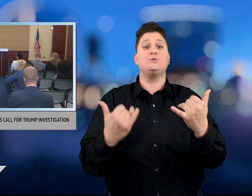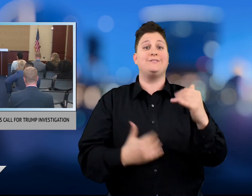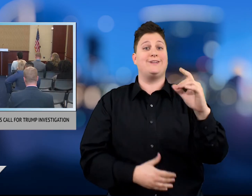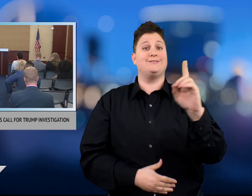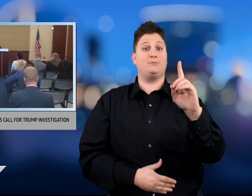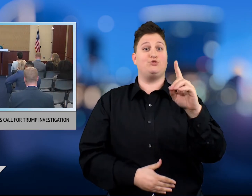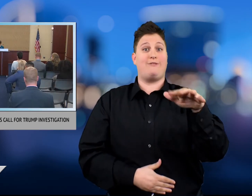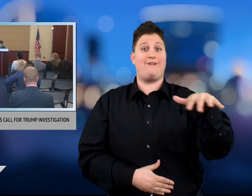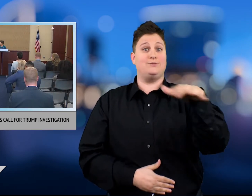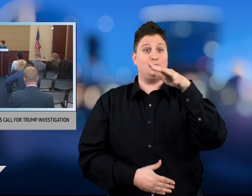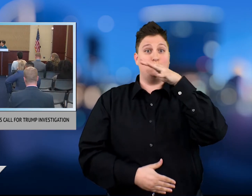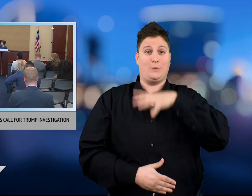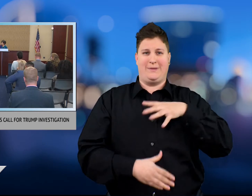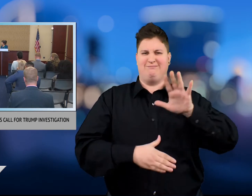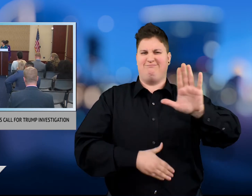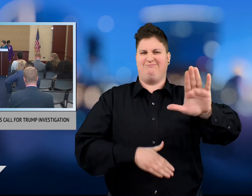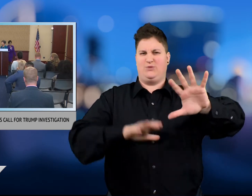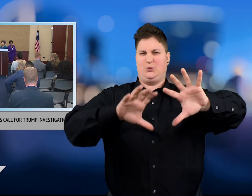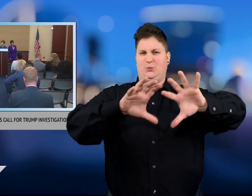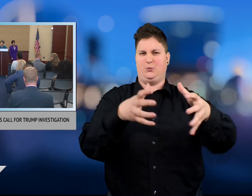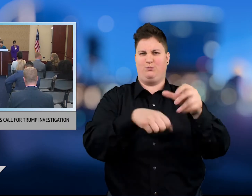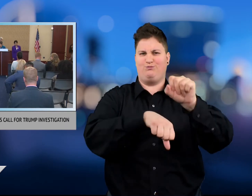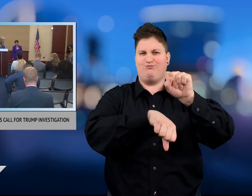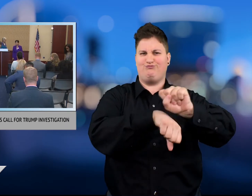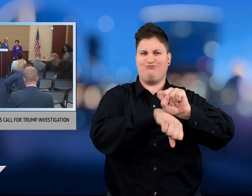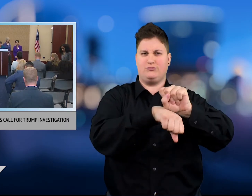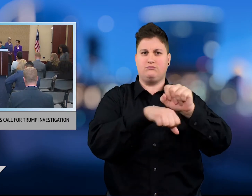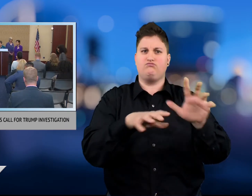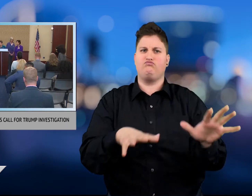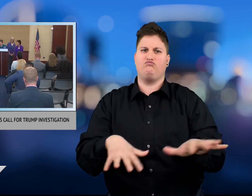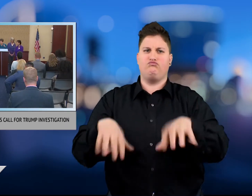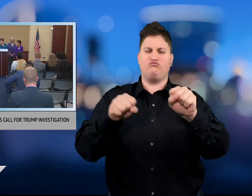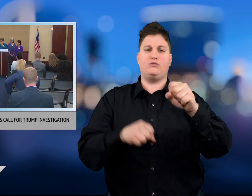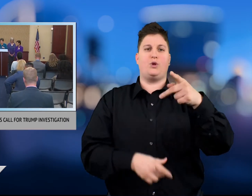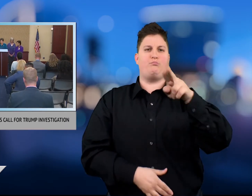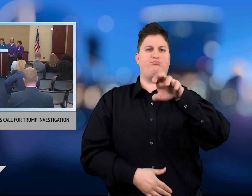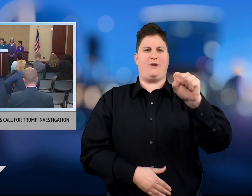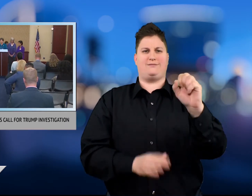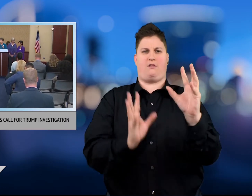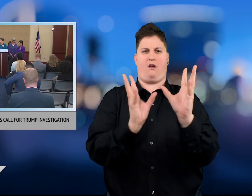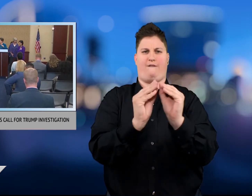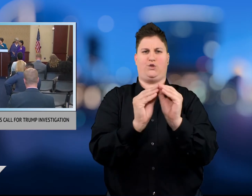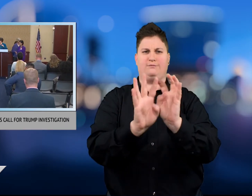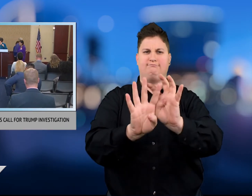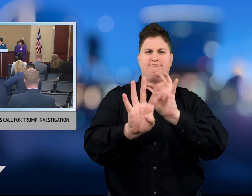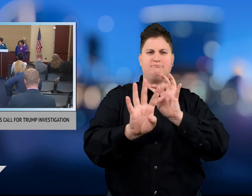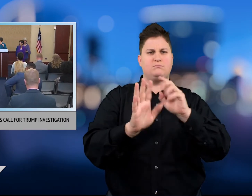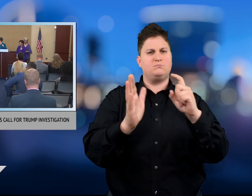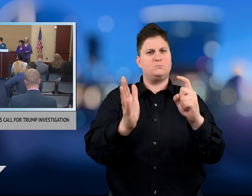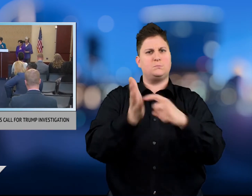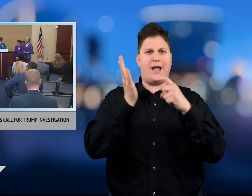Today the Democratic Women's Working Group held a press conference demanding President